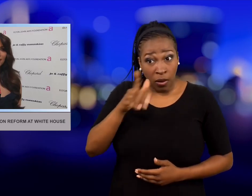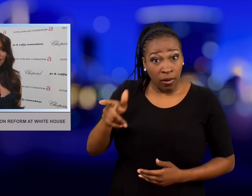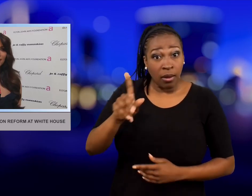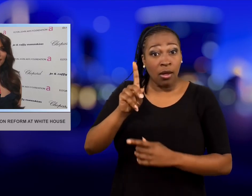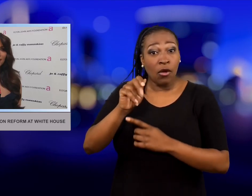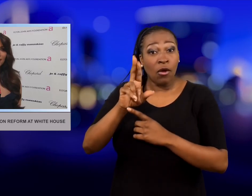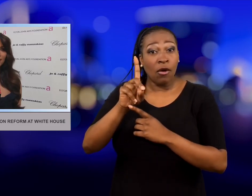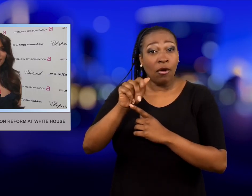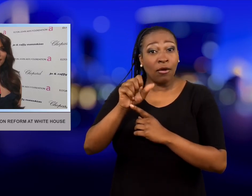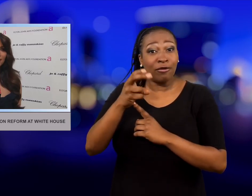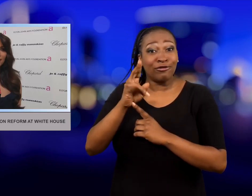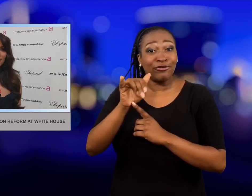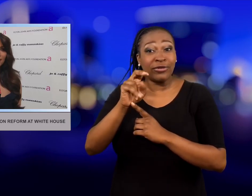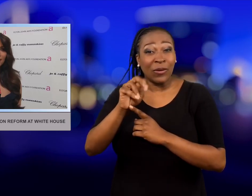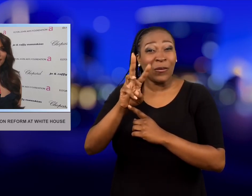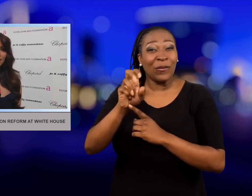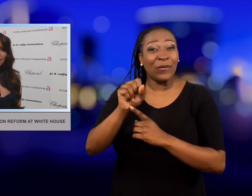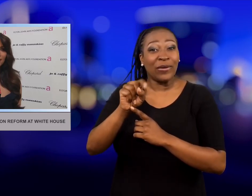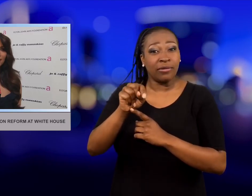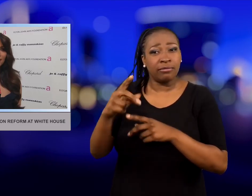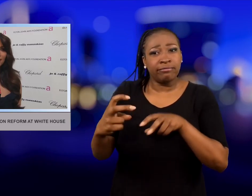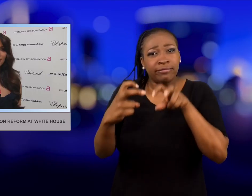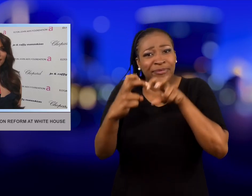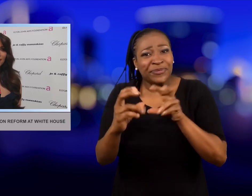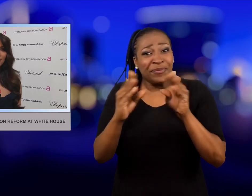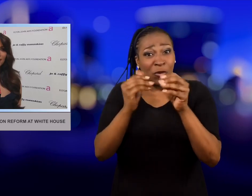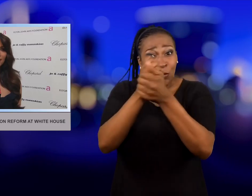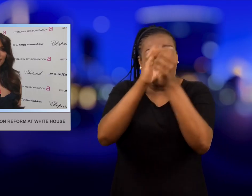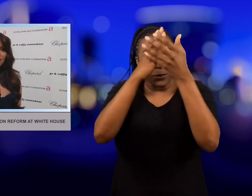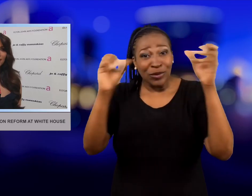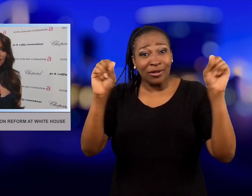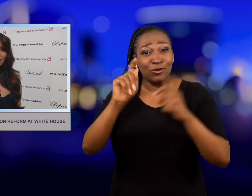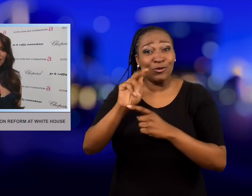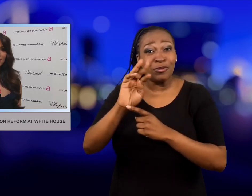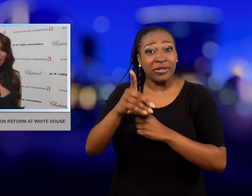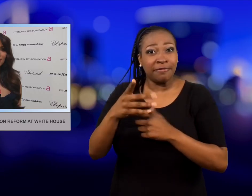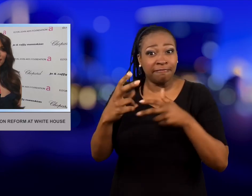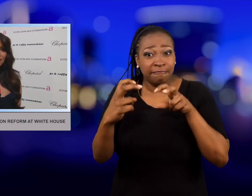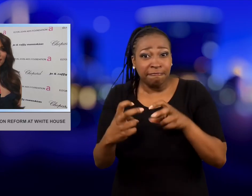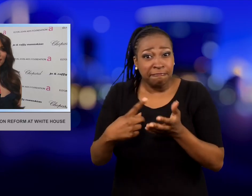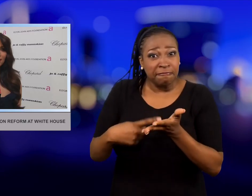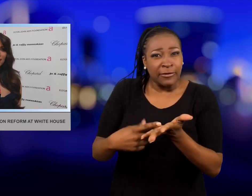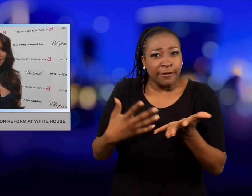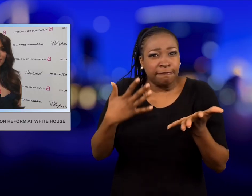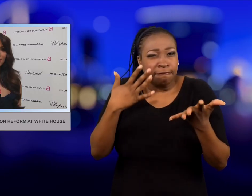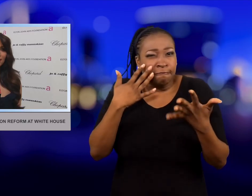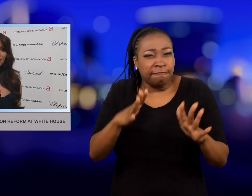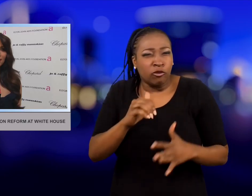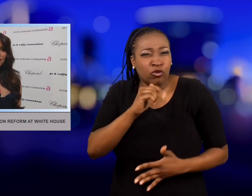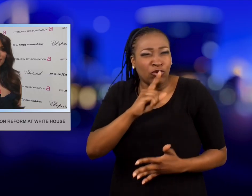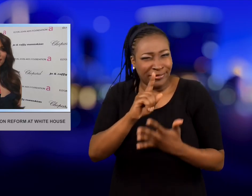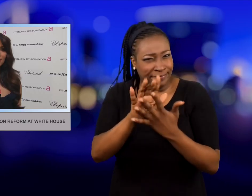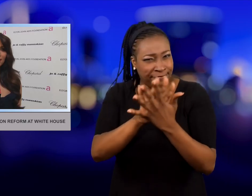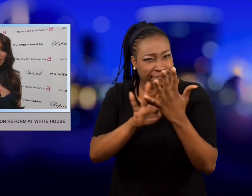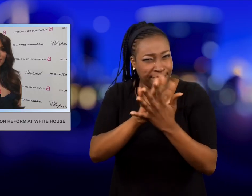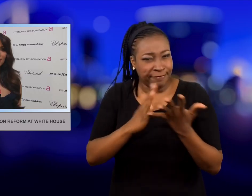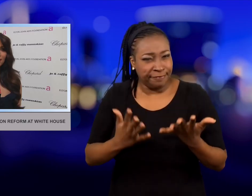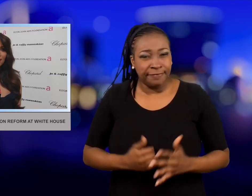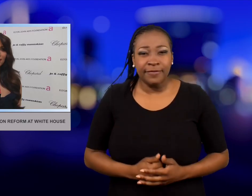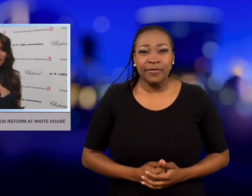It's not clear if Kardashian-West will meet with President Trump.